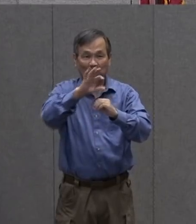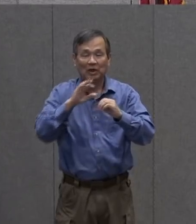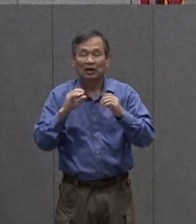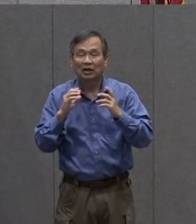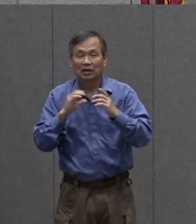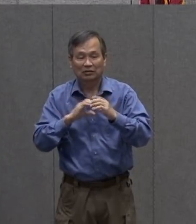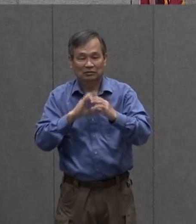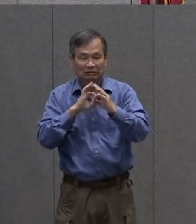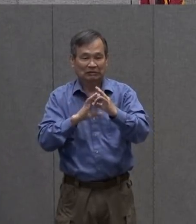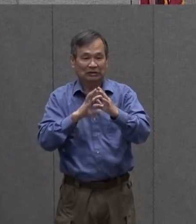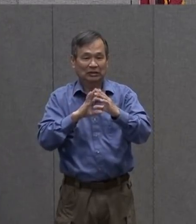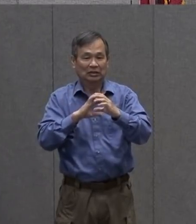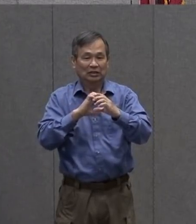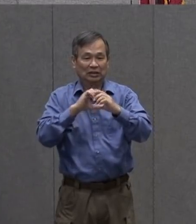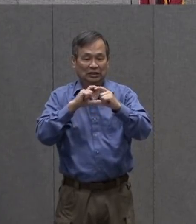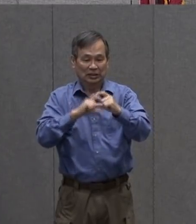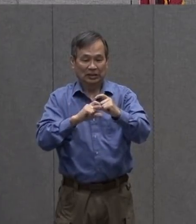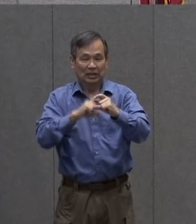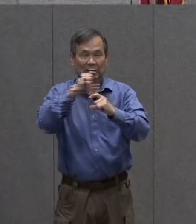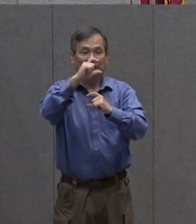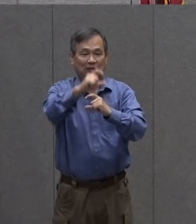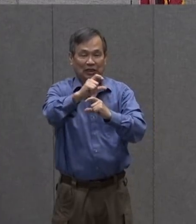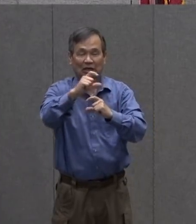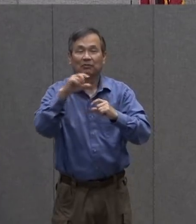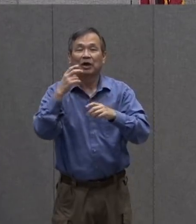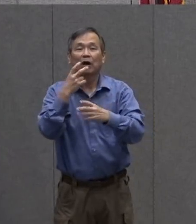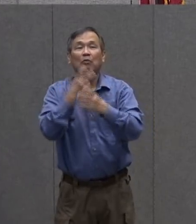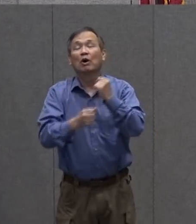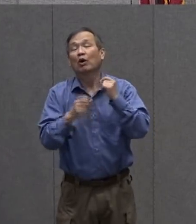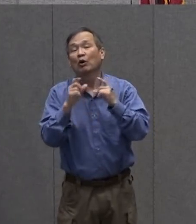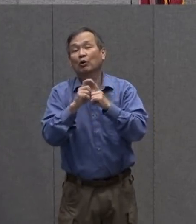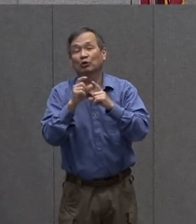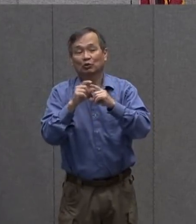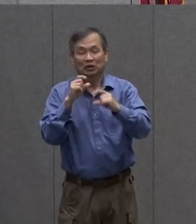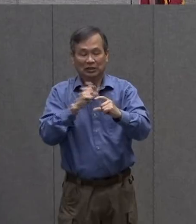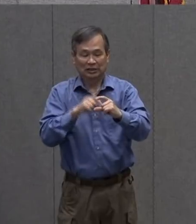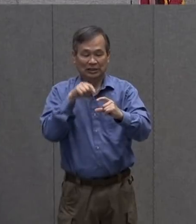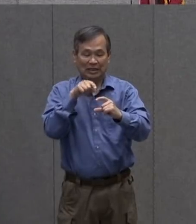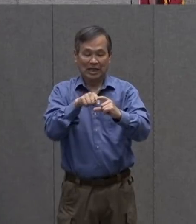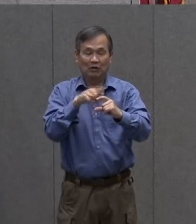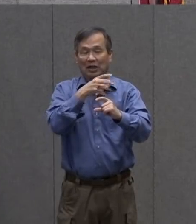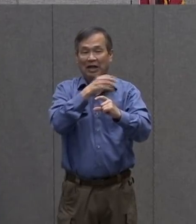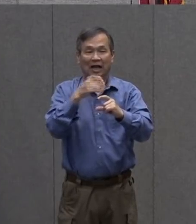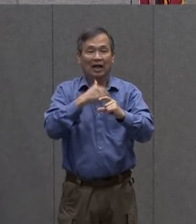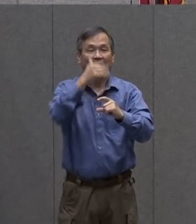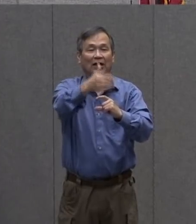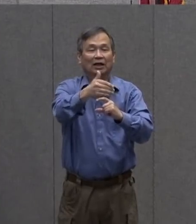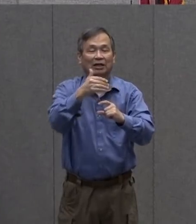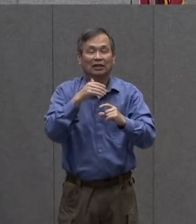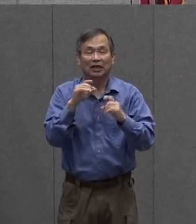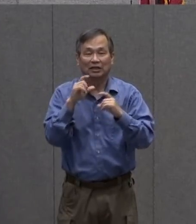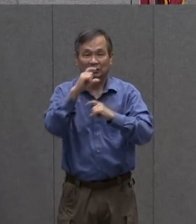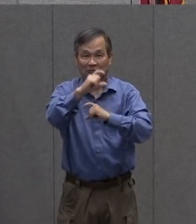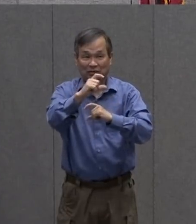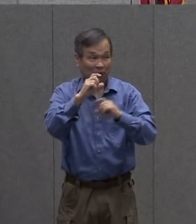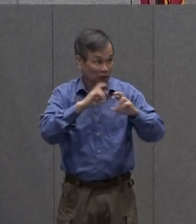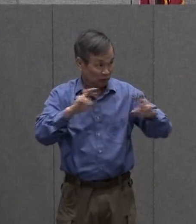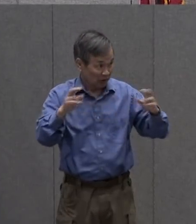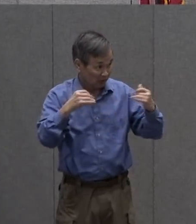You have to use both of the words in the same sentence. All right, are you ready to play with us?